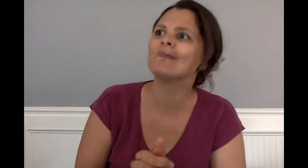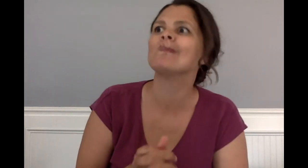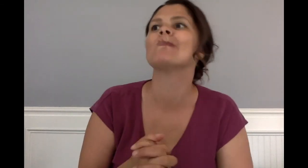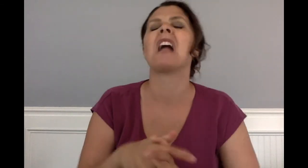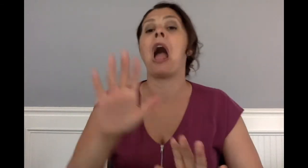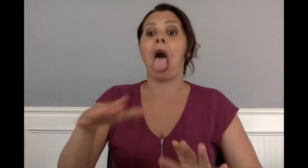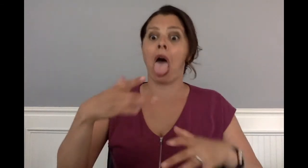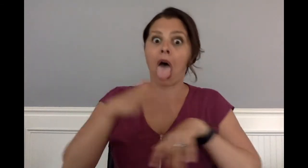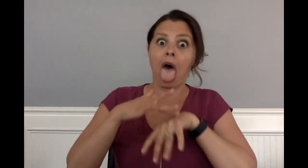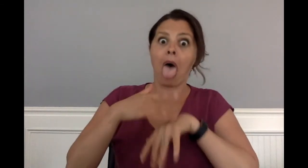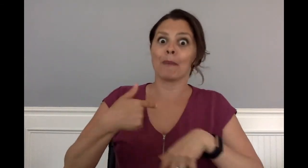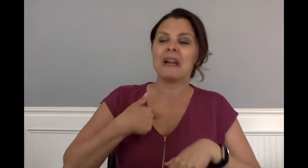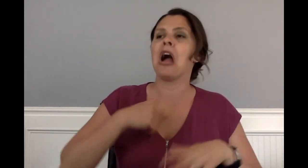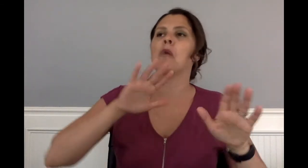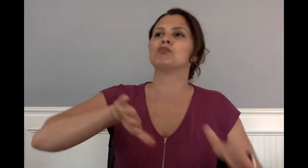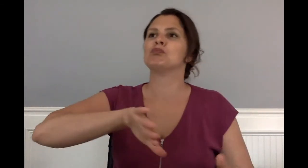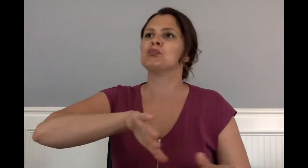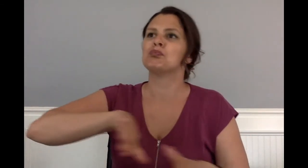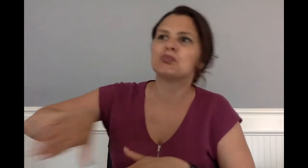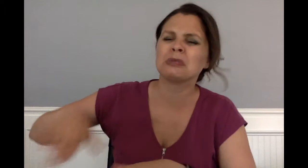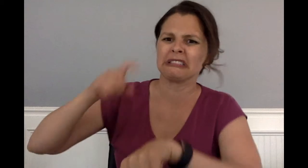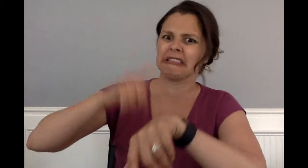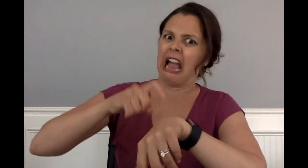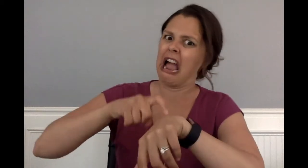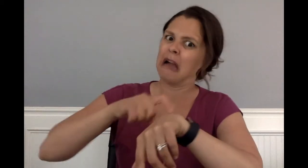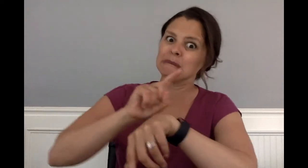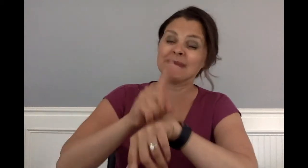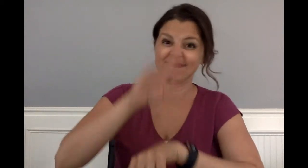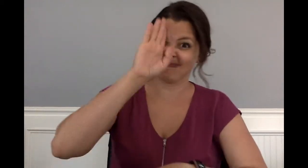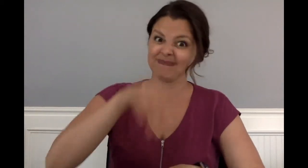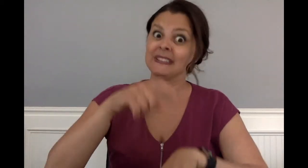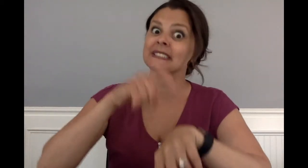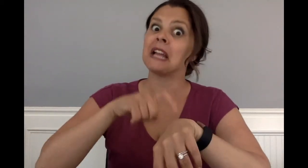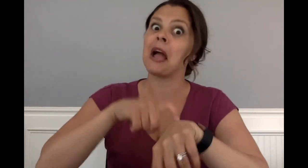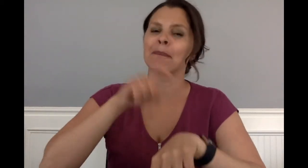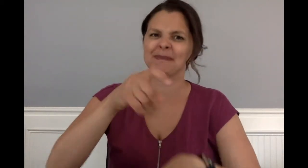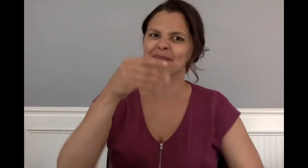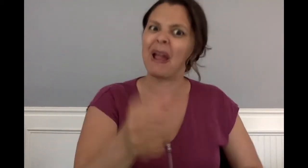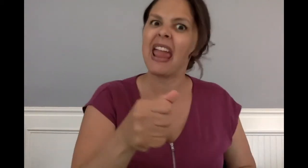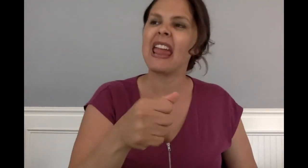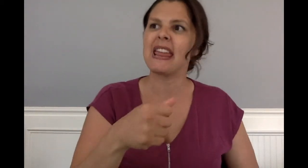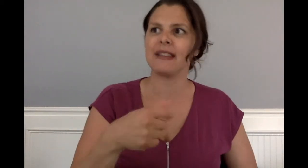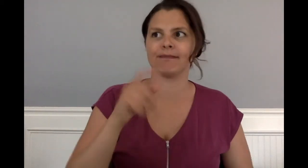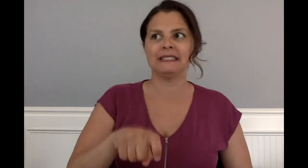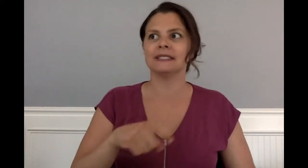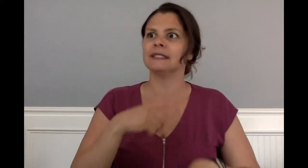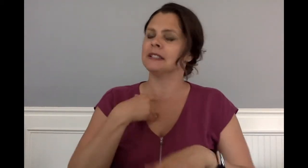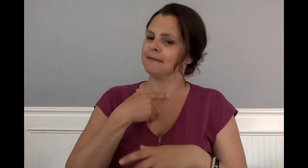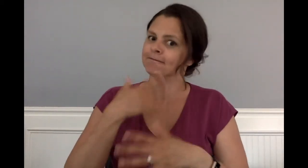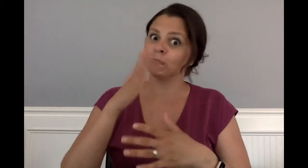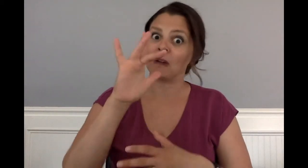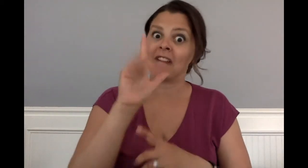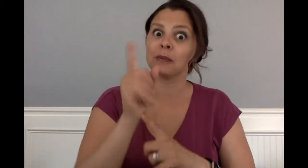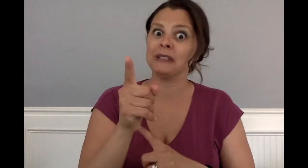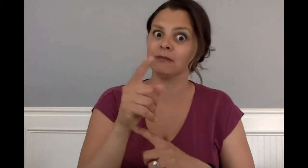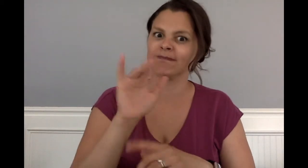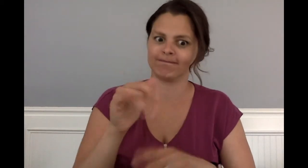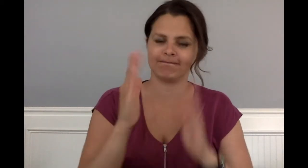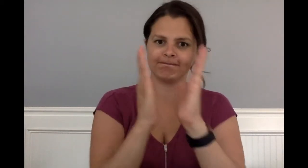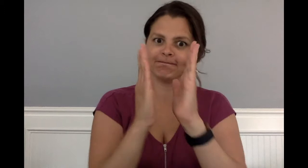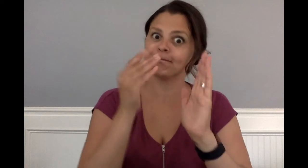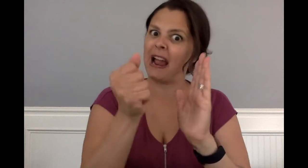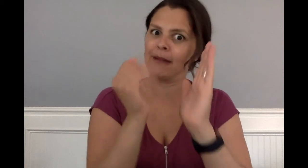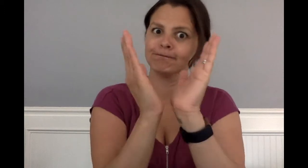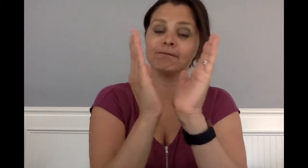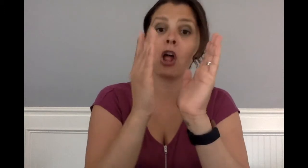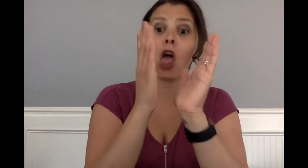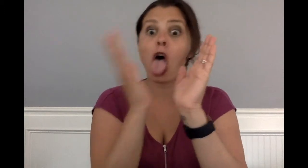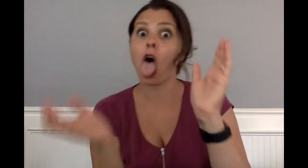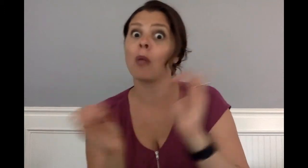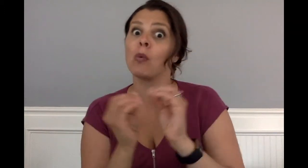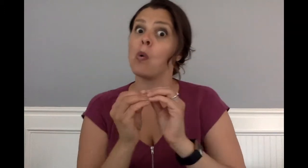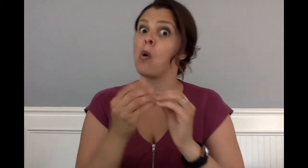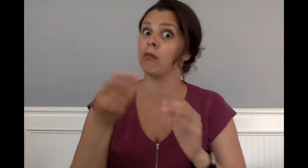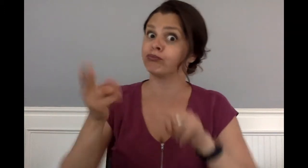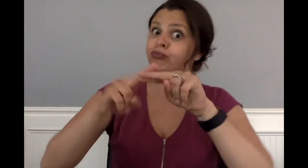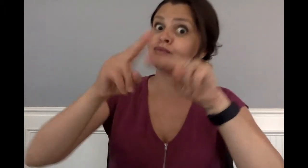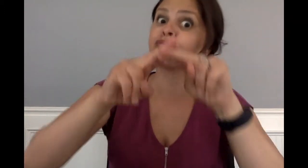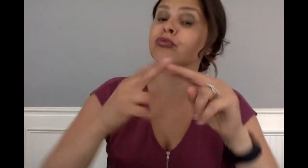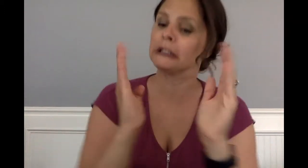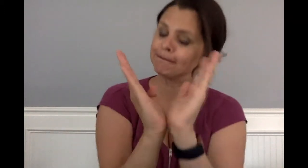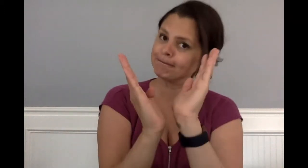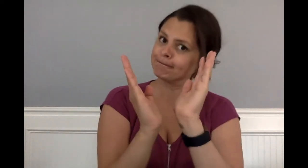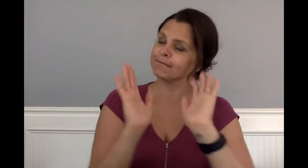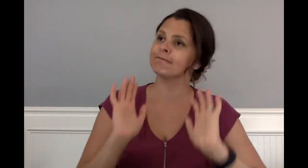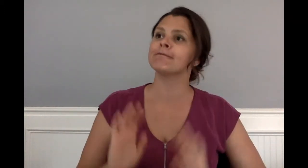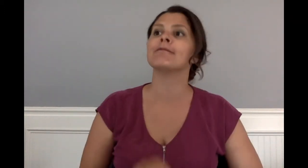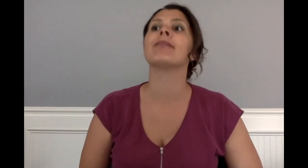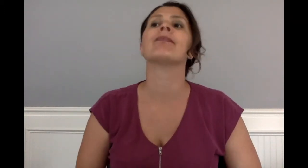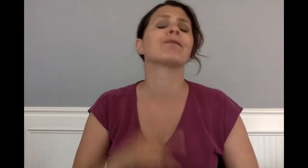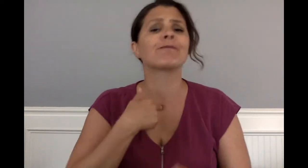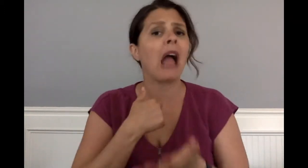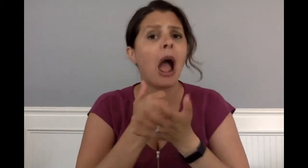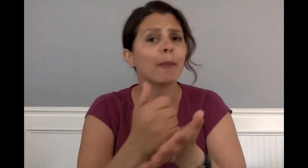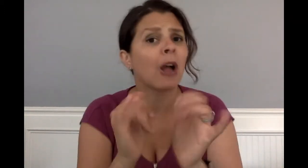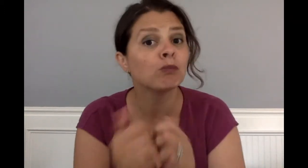“But enough about me. The clock is ticking. I bill by the quarter hour. How can I help you?”